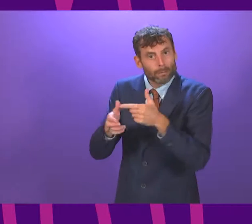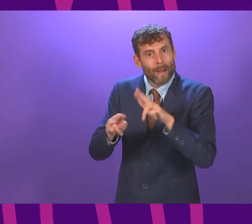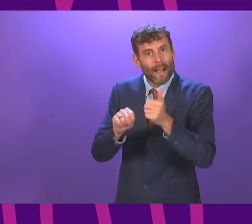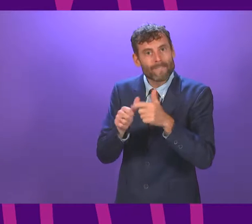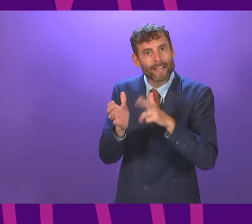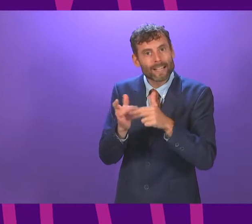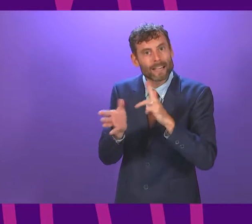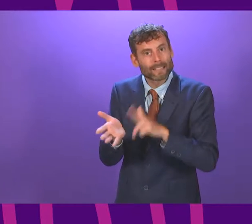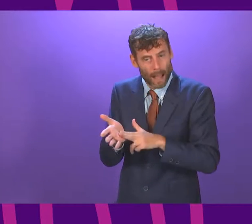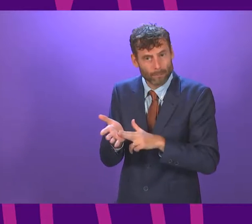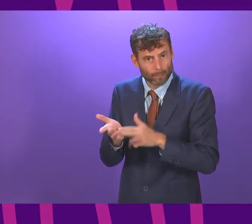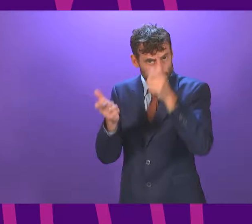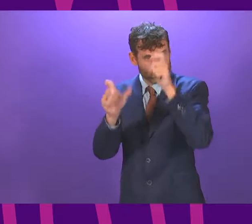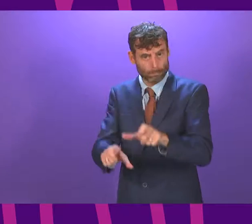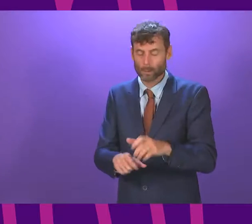I thank my colleague for the advance notice of her question.